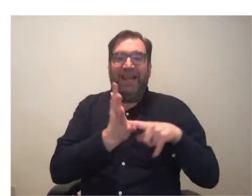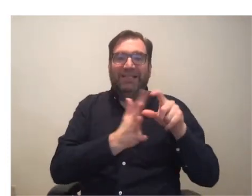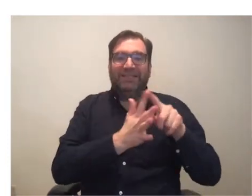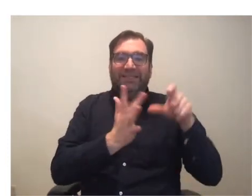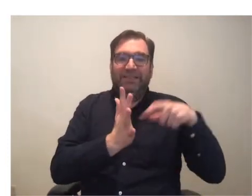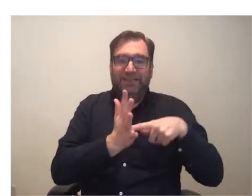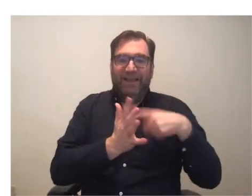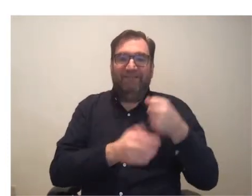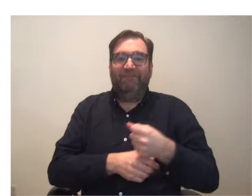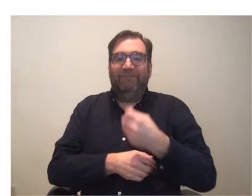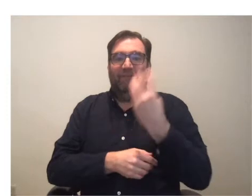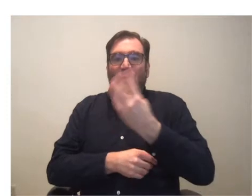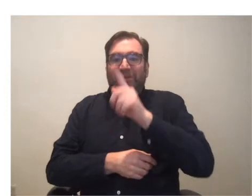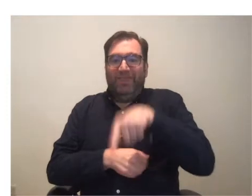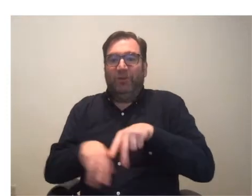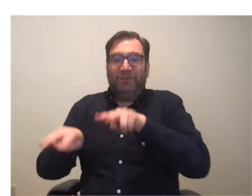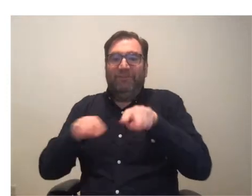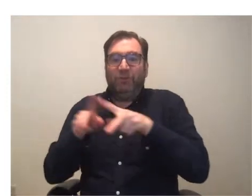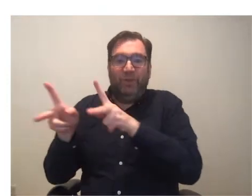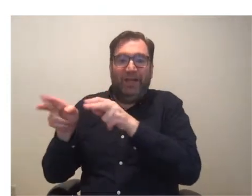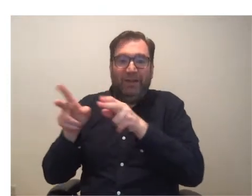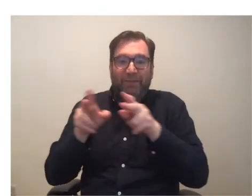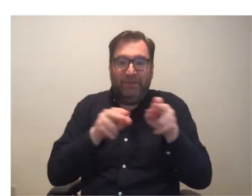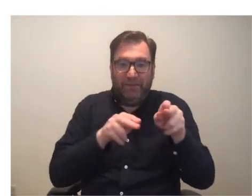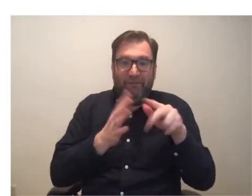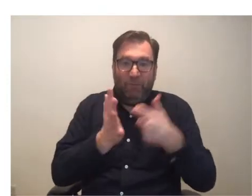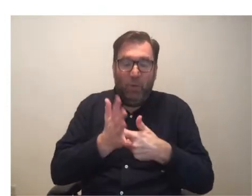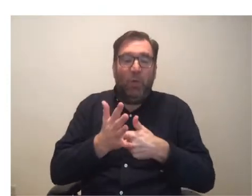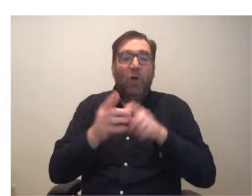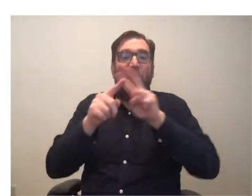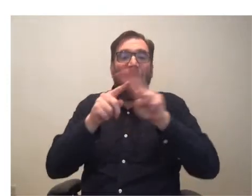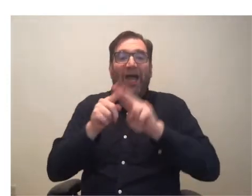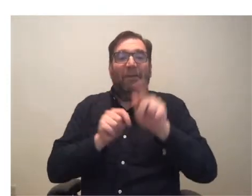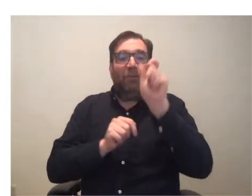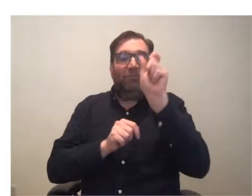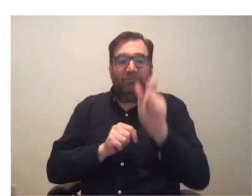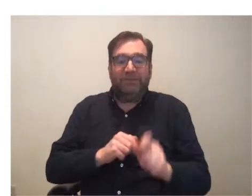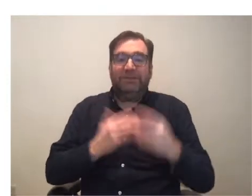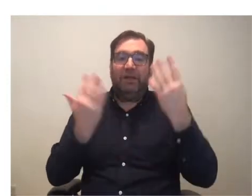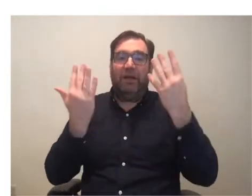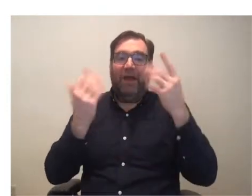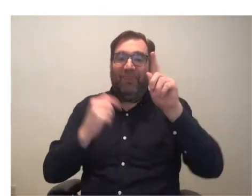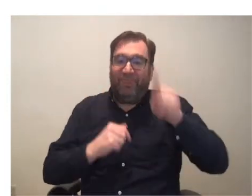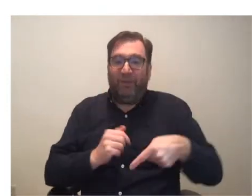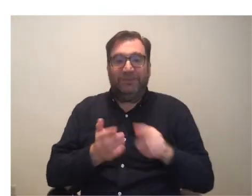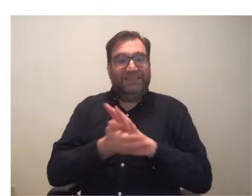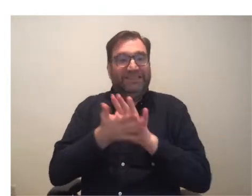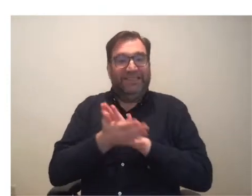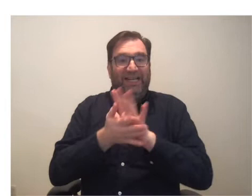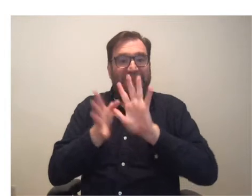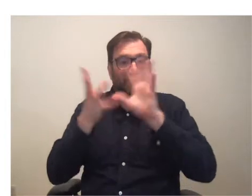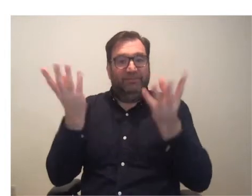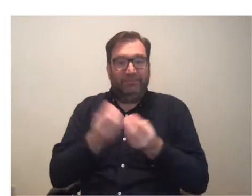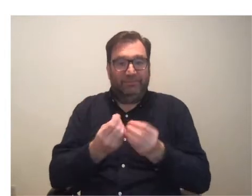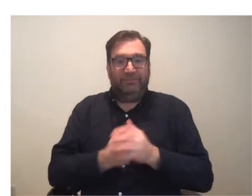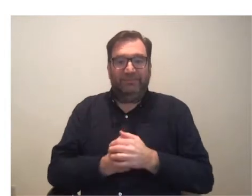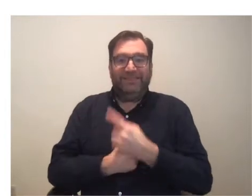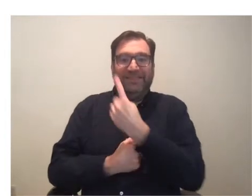BSLDict has a total of 14K video clips for a vocabulary of over 9K signs,